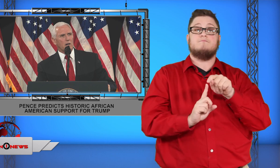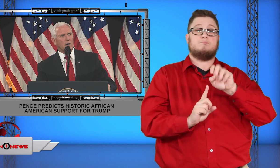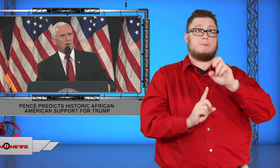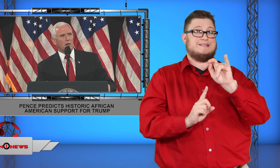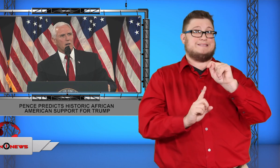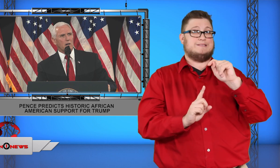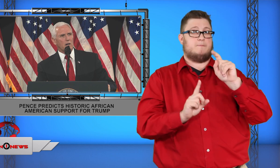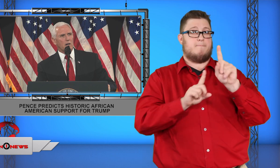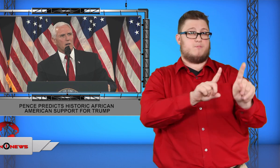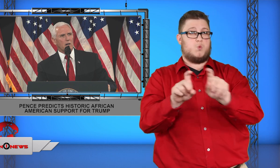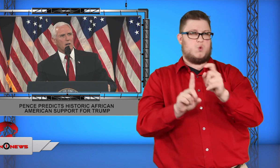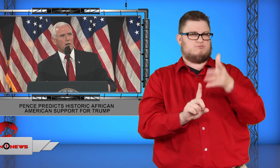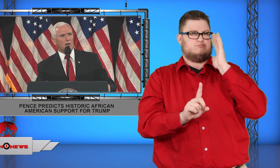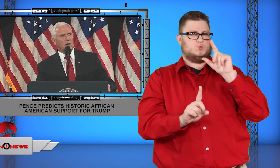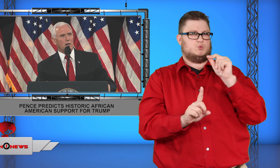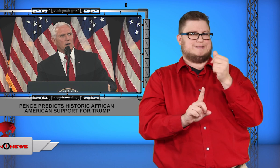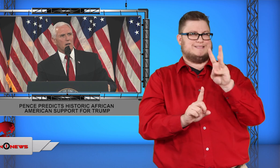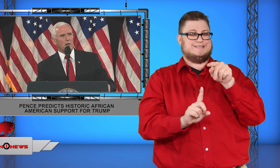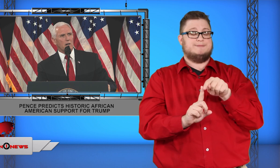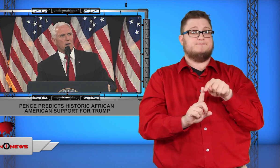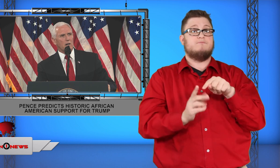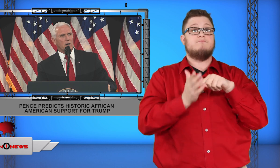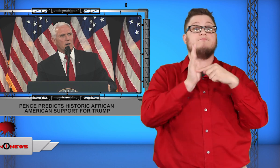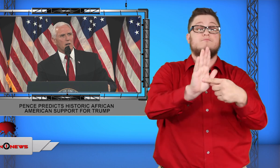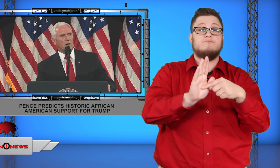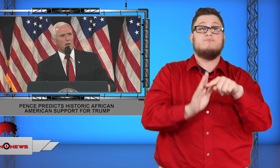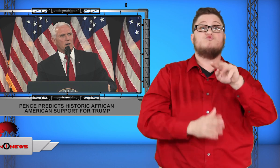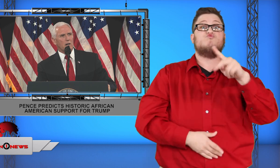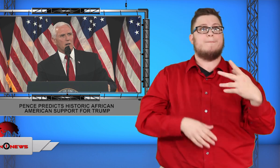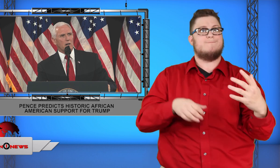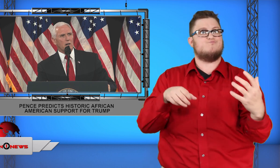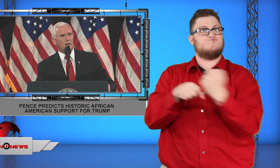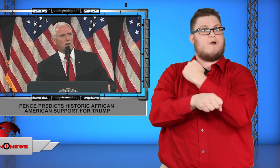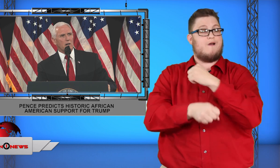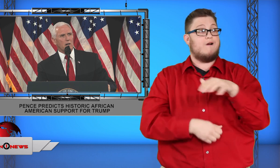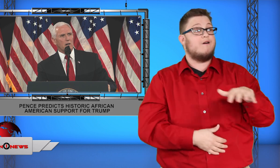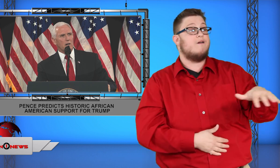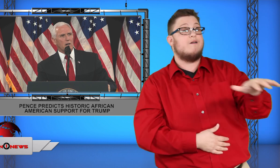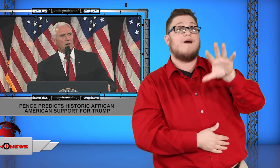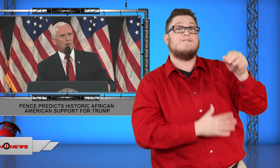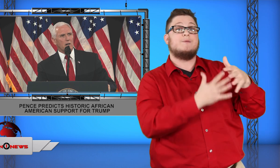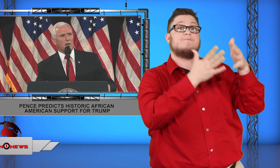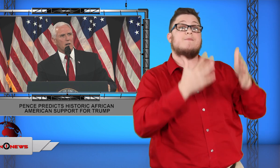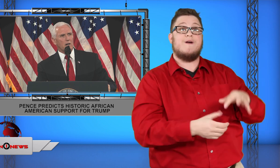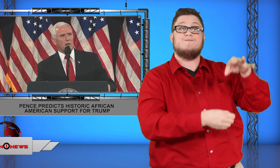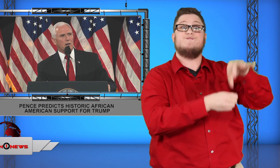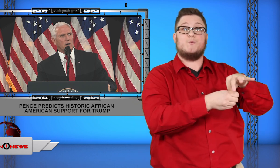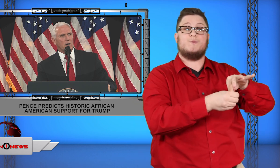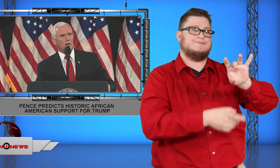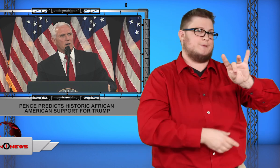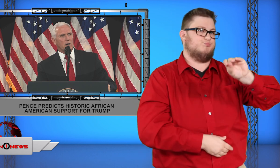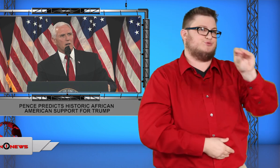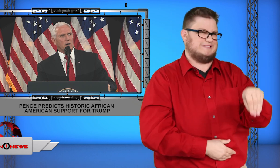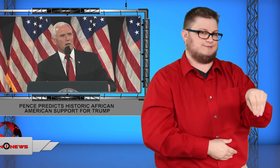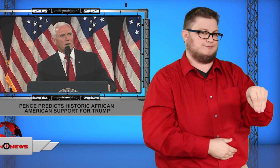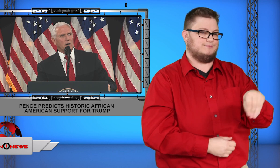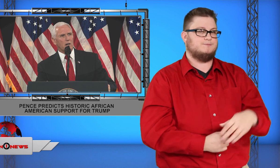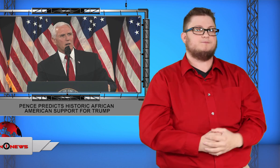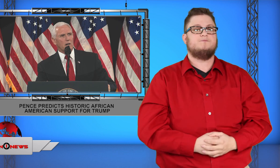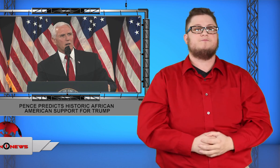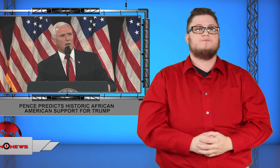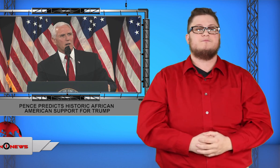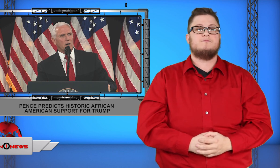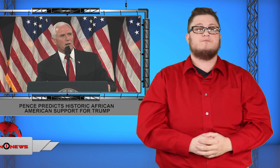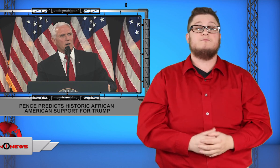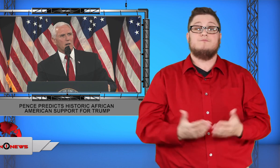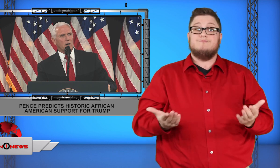Exit polls show Trump won just 8 percent of African-American votes in 2016.